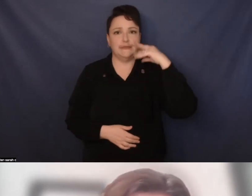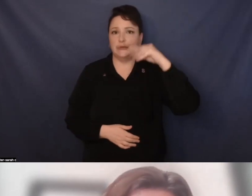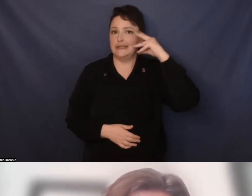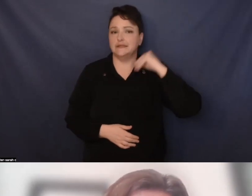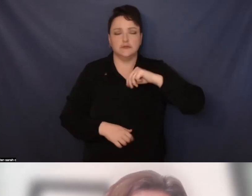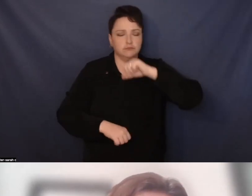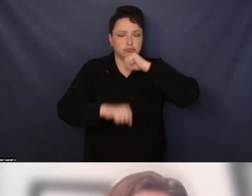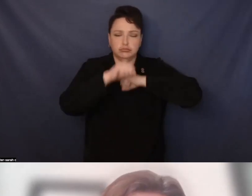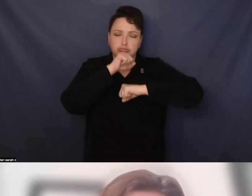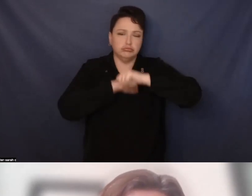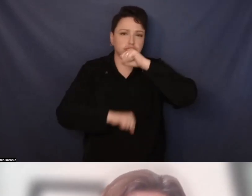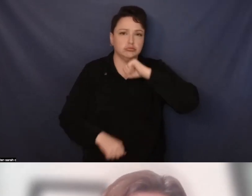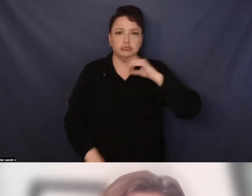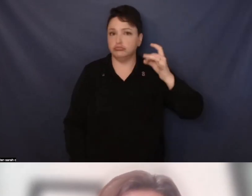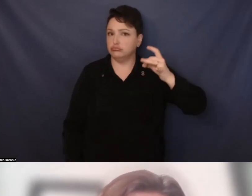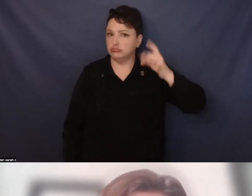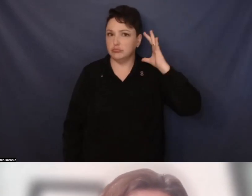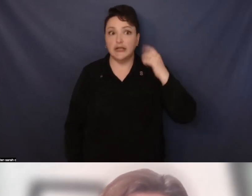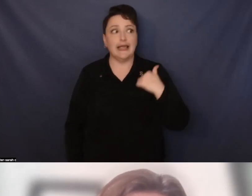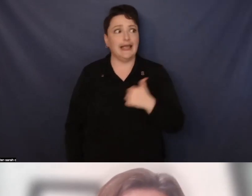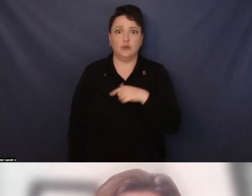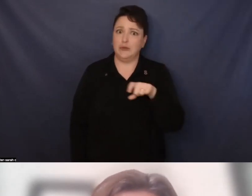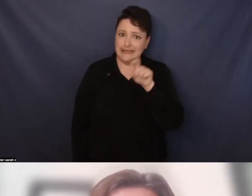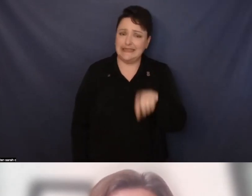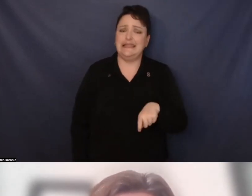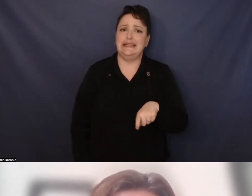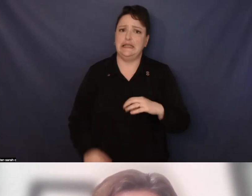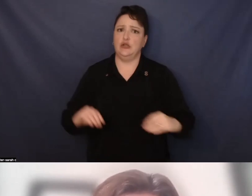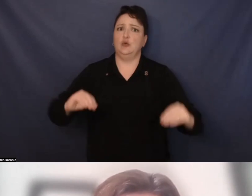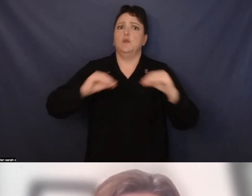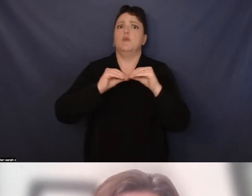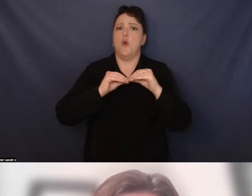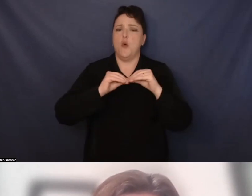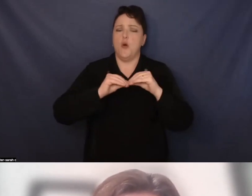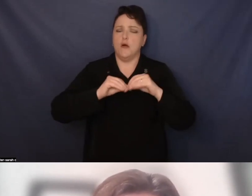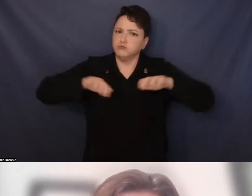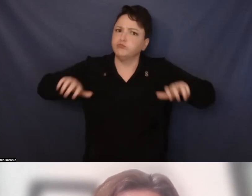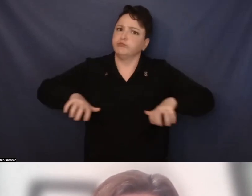get something going. And we are. I think. It's not as fast as any of us would like it.